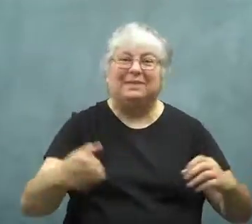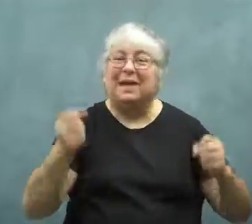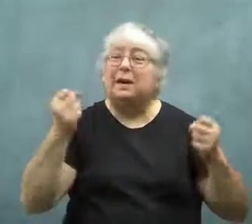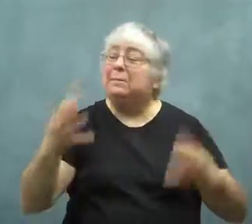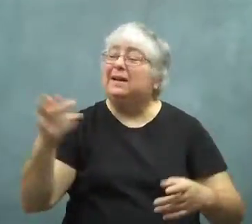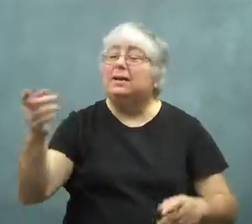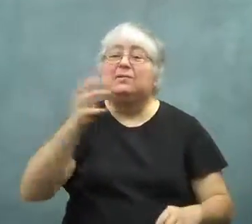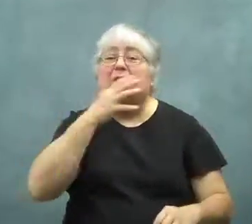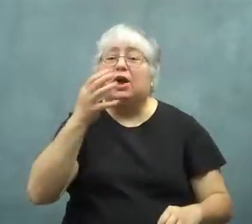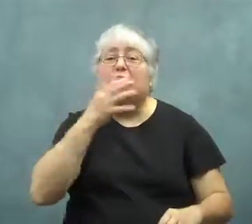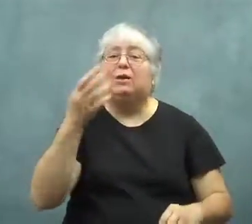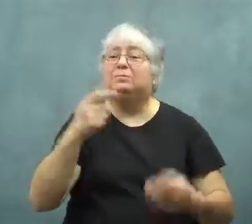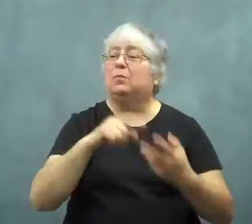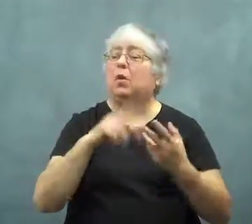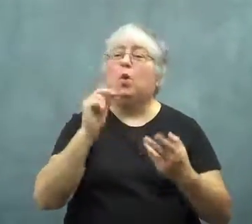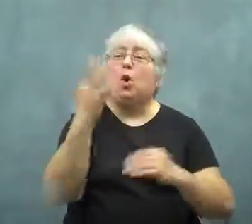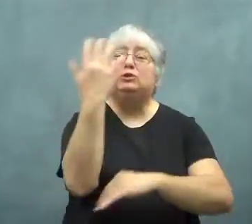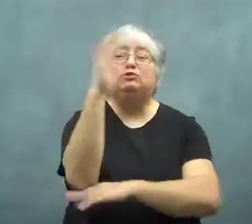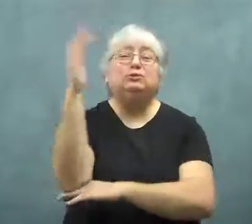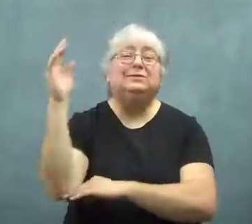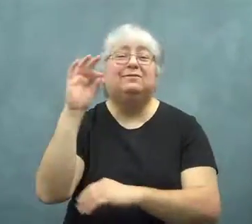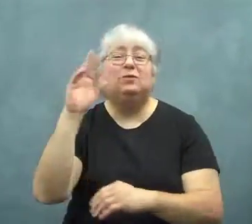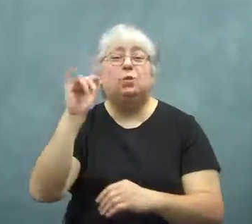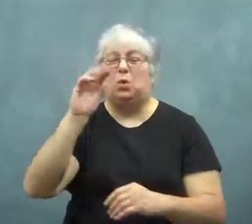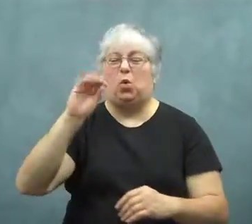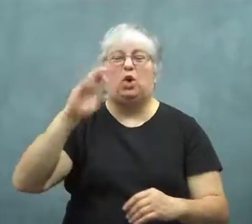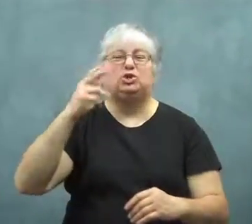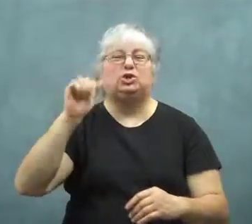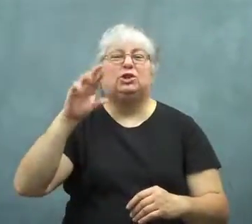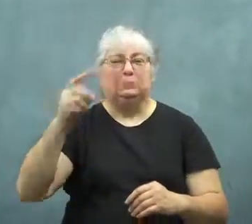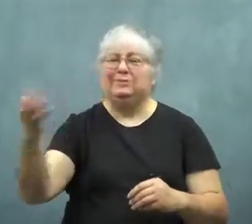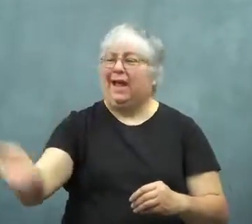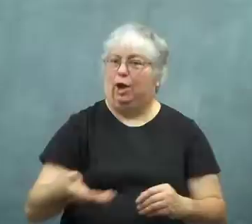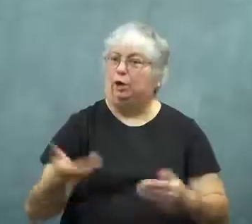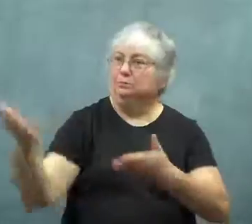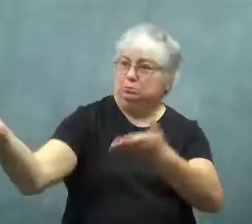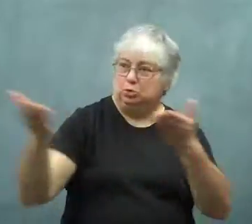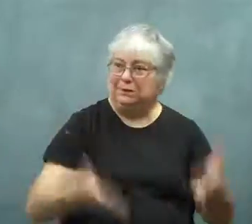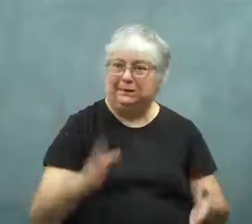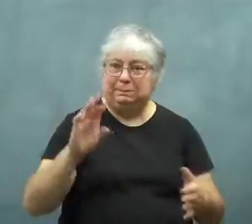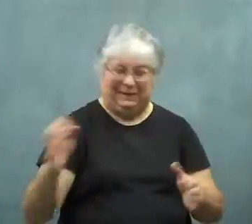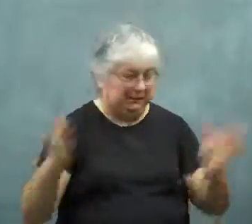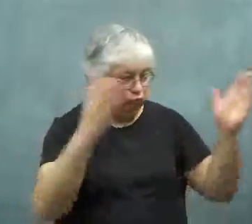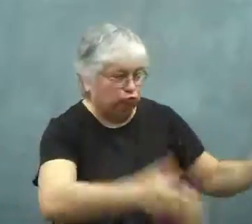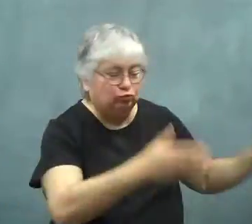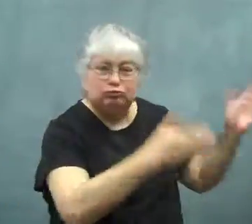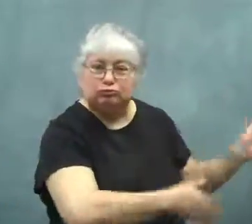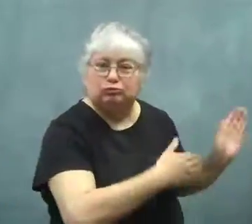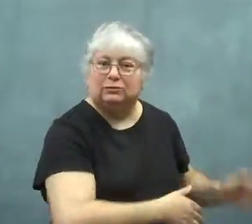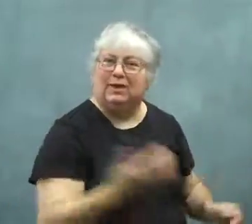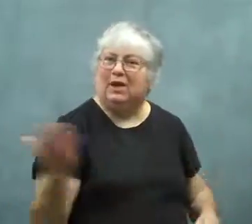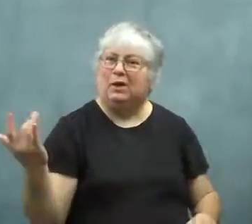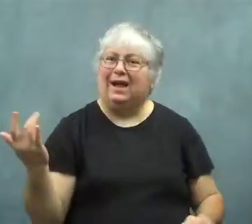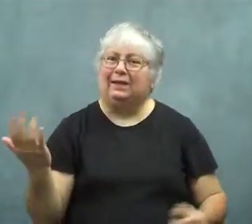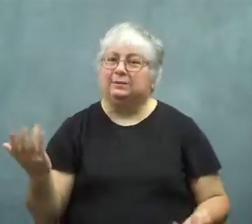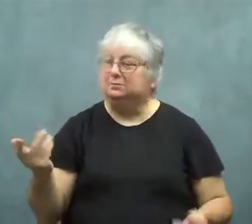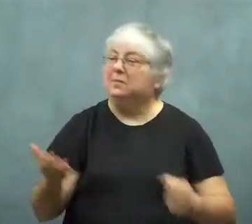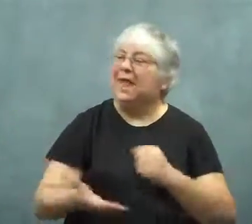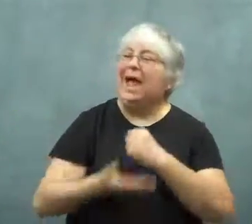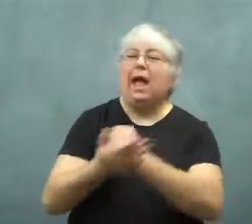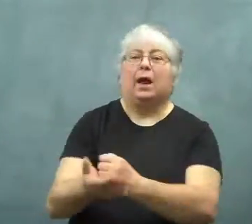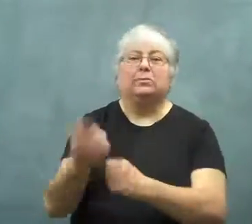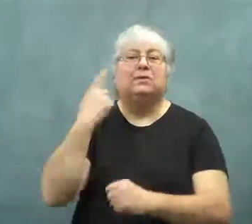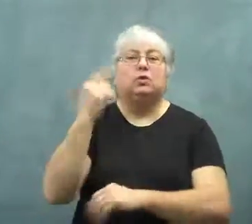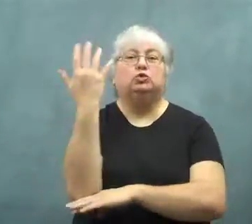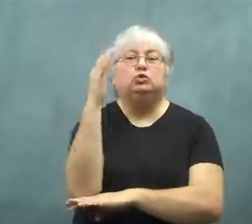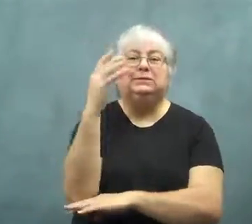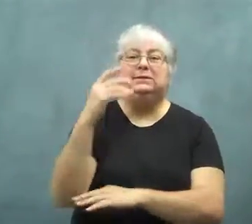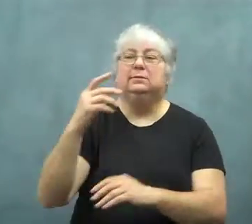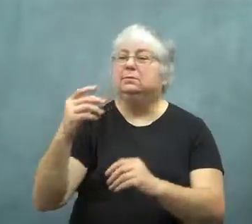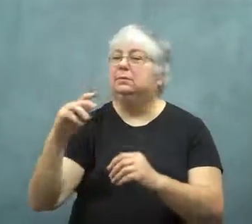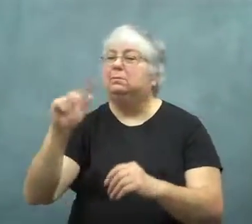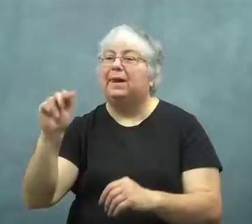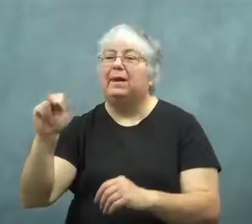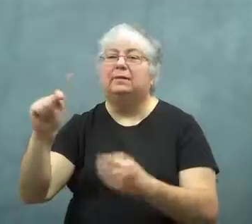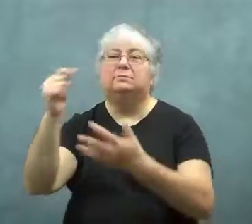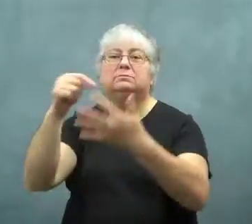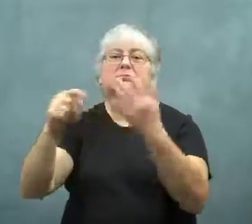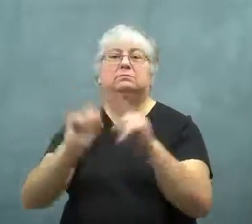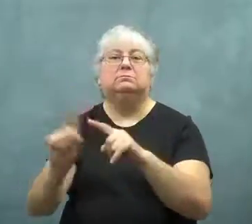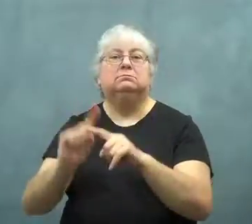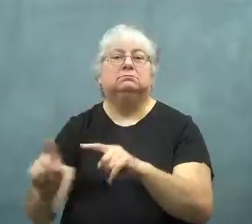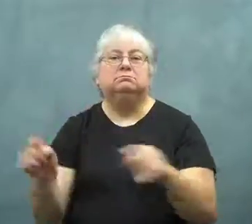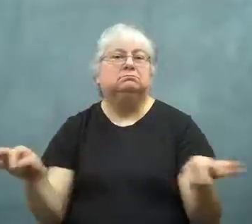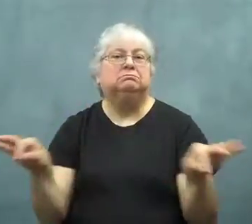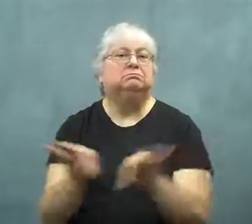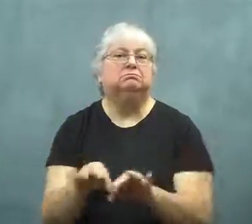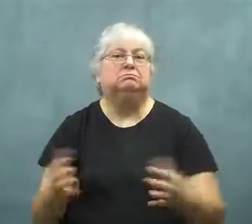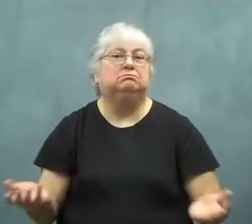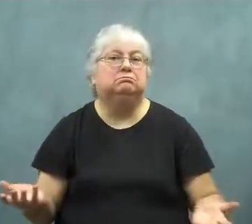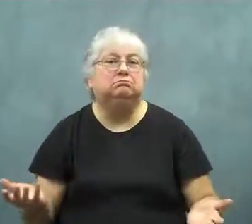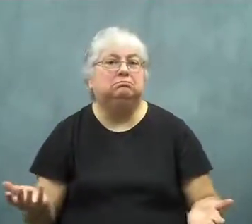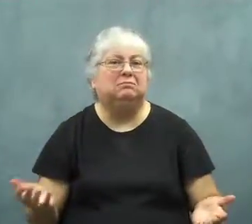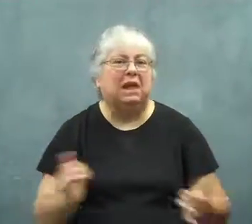Farms and orchards hire the beekeepers to bring their hives.